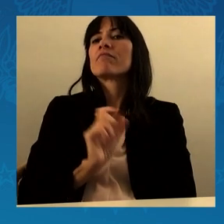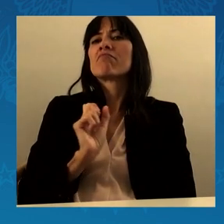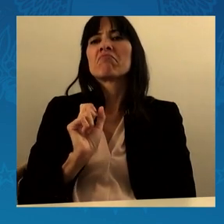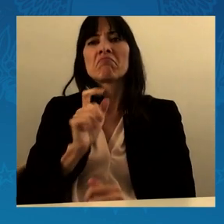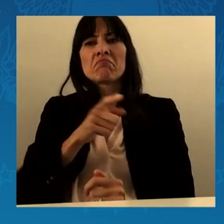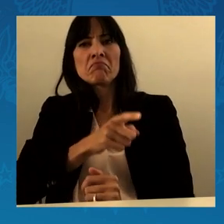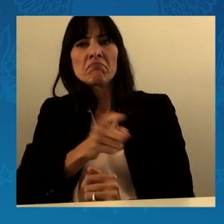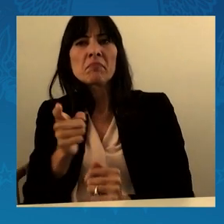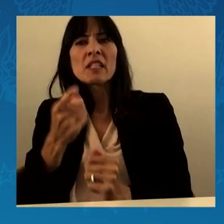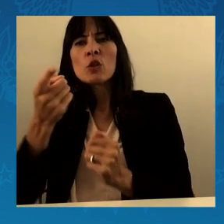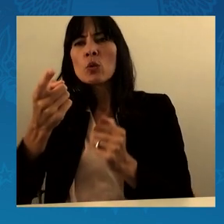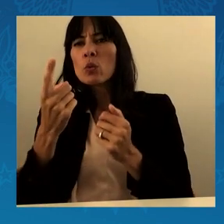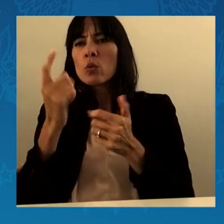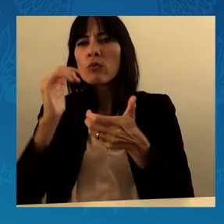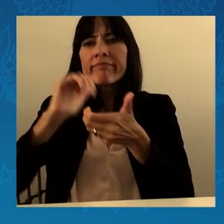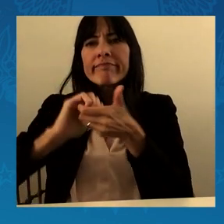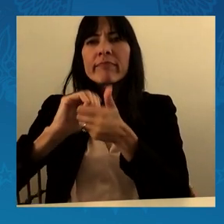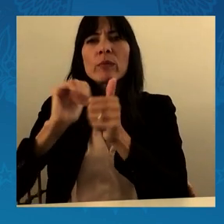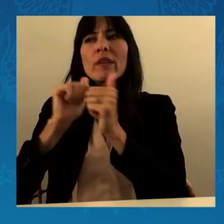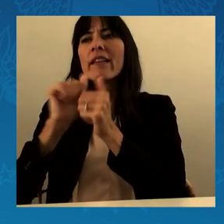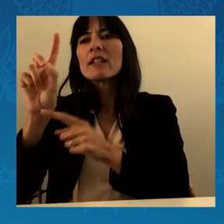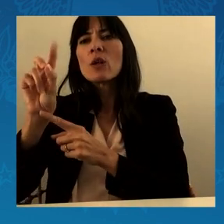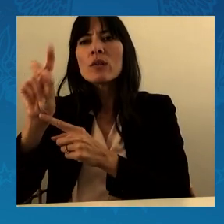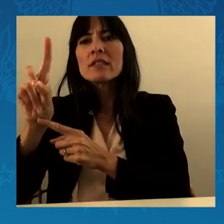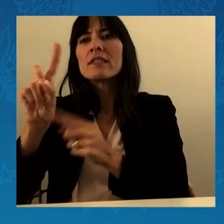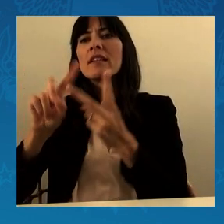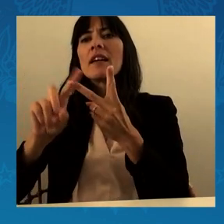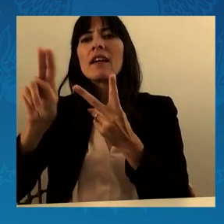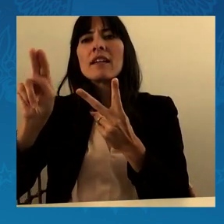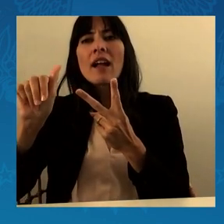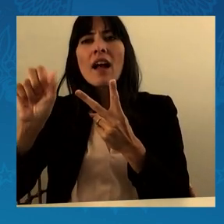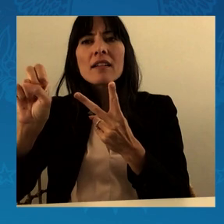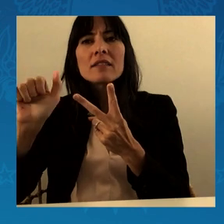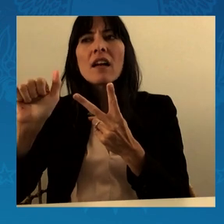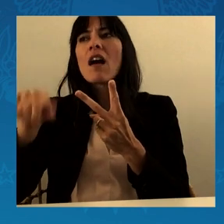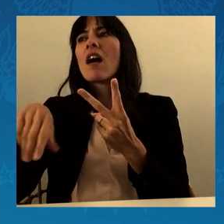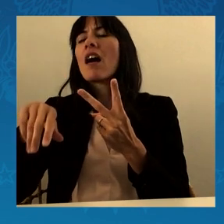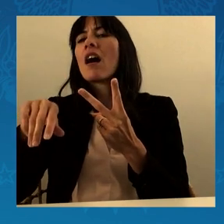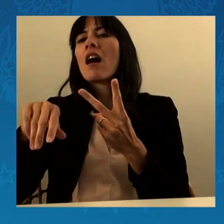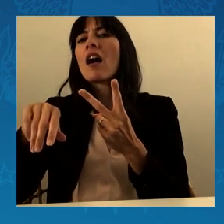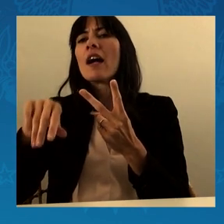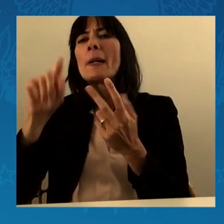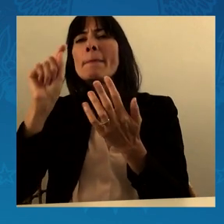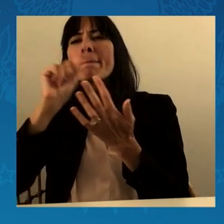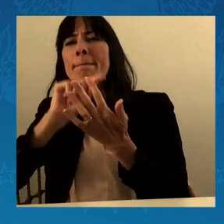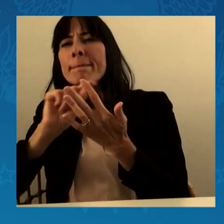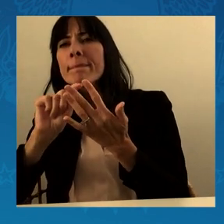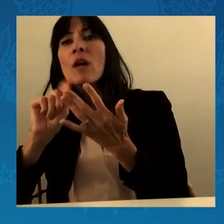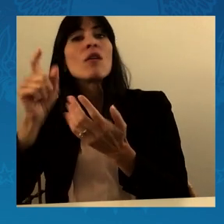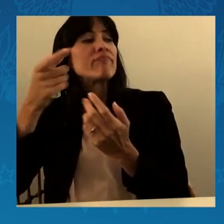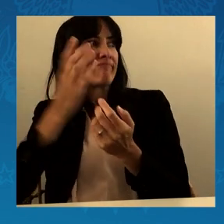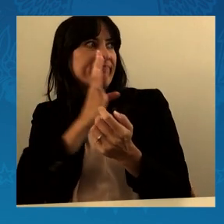There's nothing to about -- and another note as well.